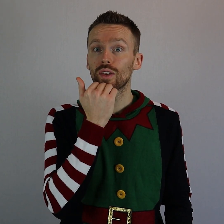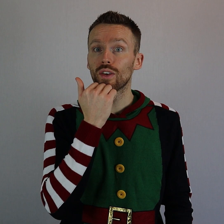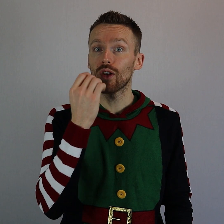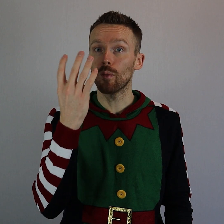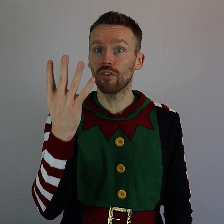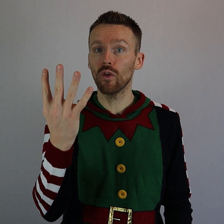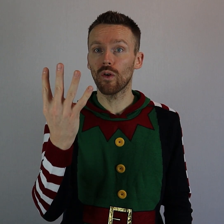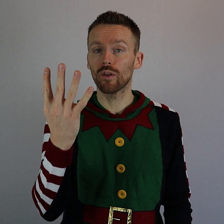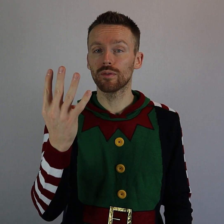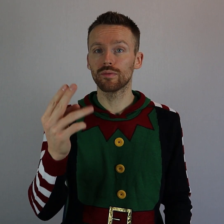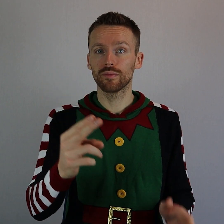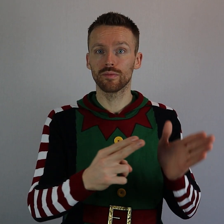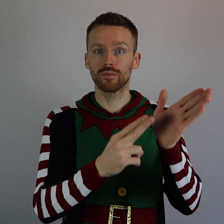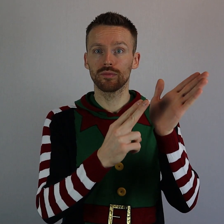number four